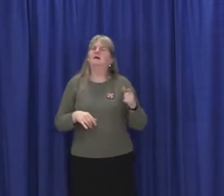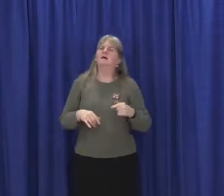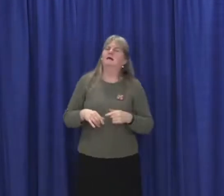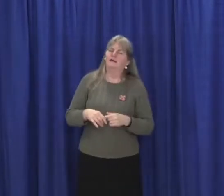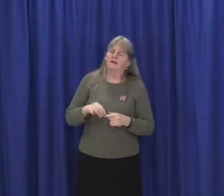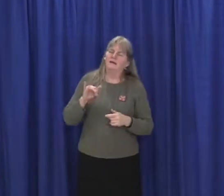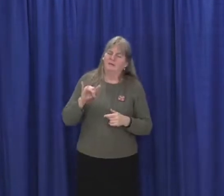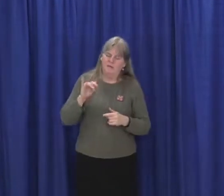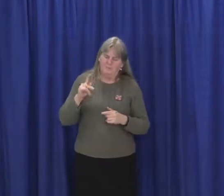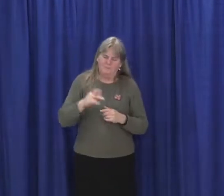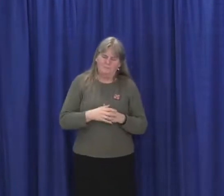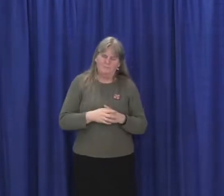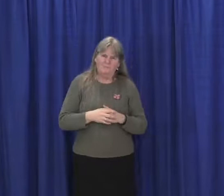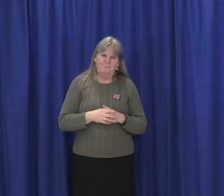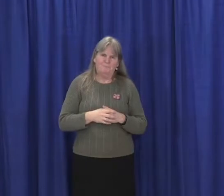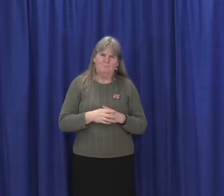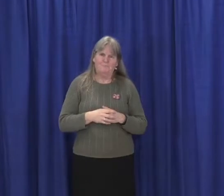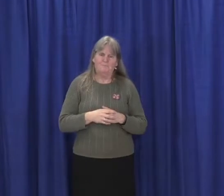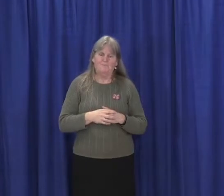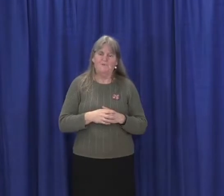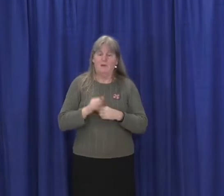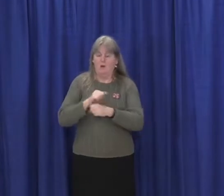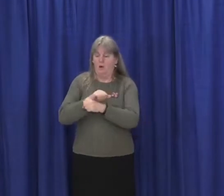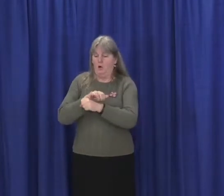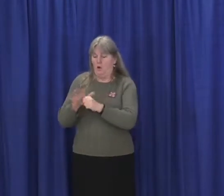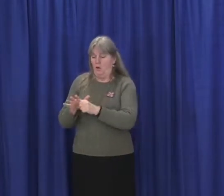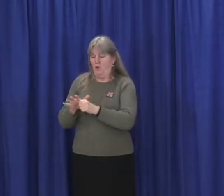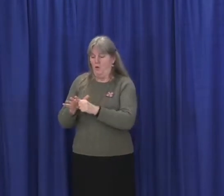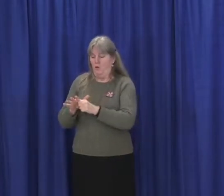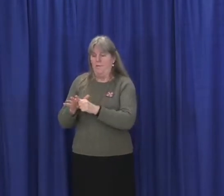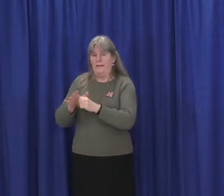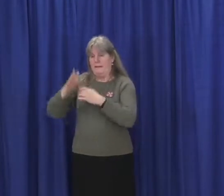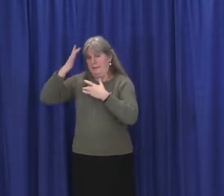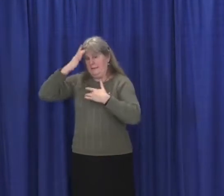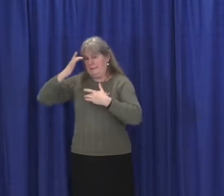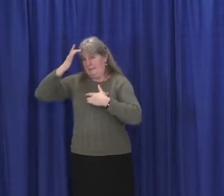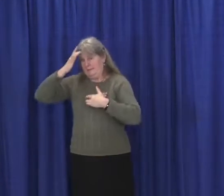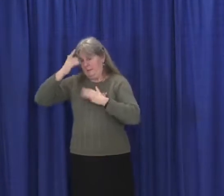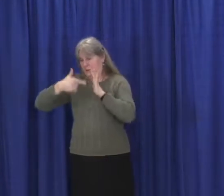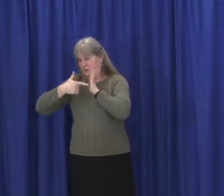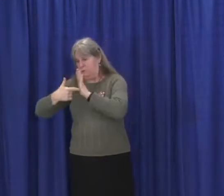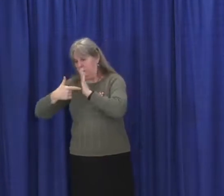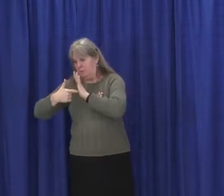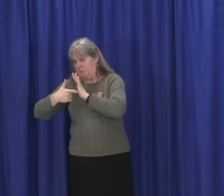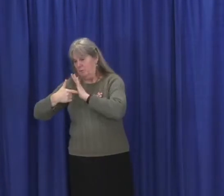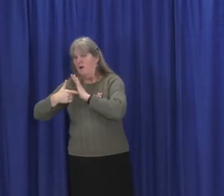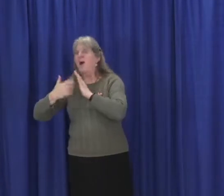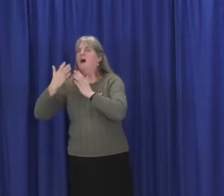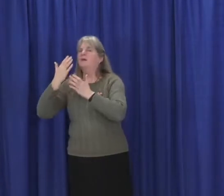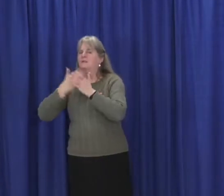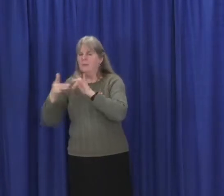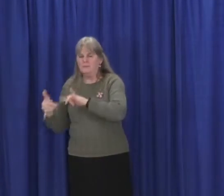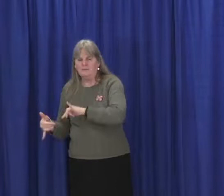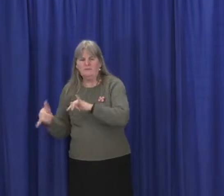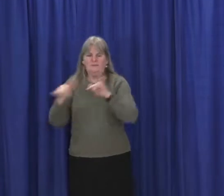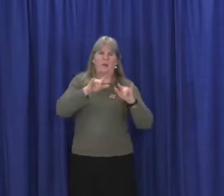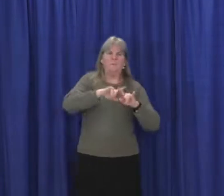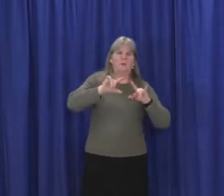So, the symptoms of COVID-19 do overlap with a number of other viruses, some of which are circulating here in the